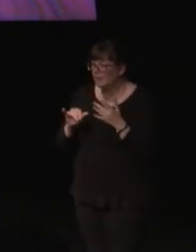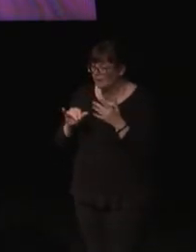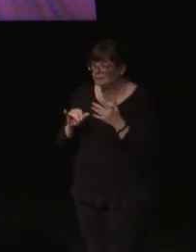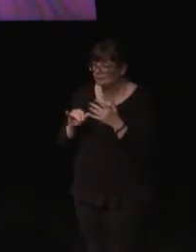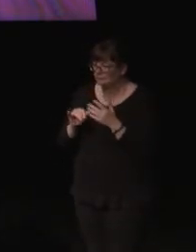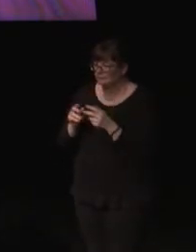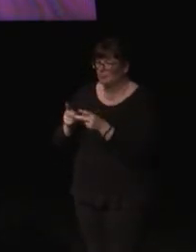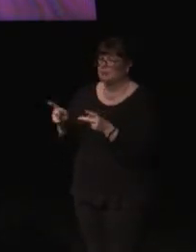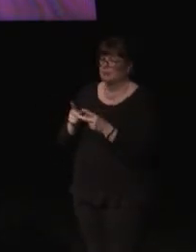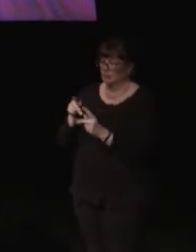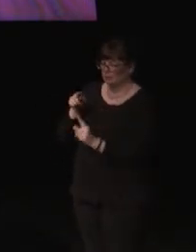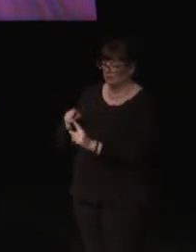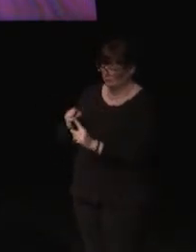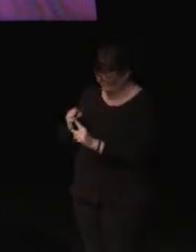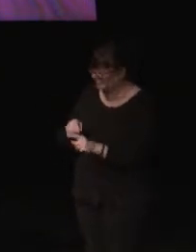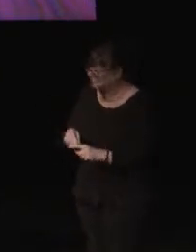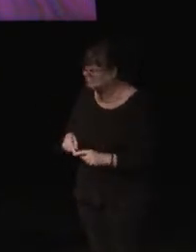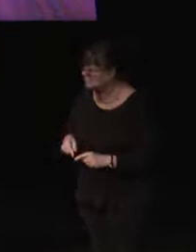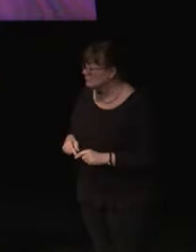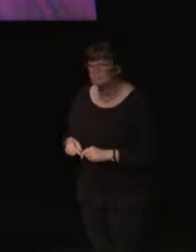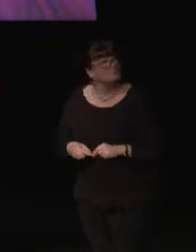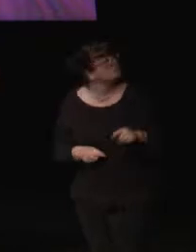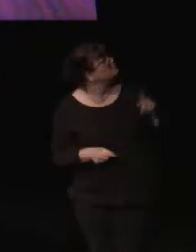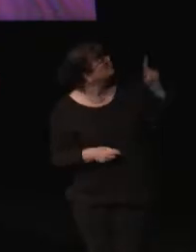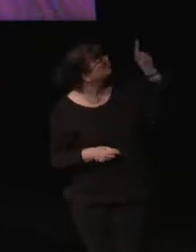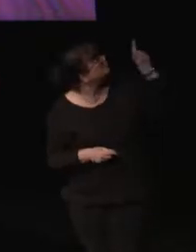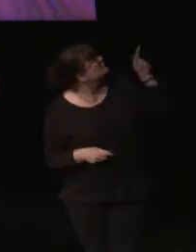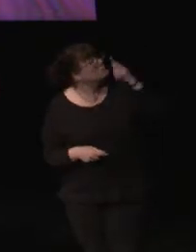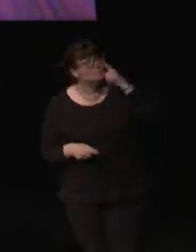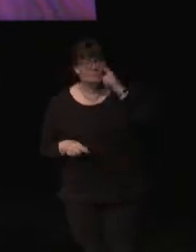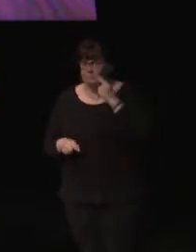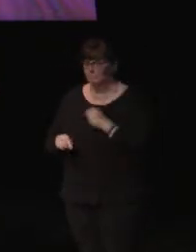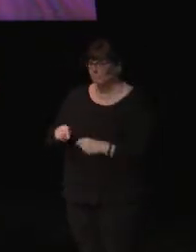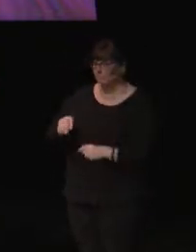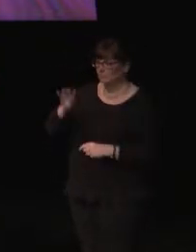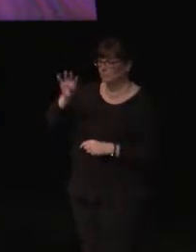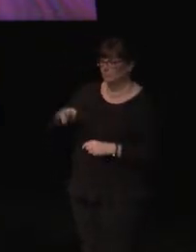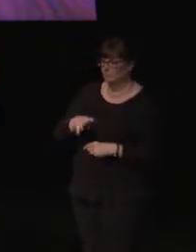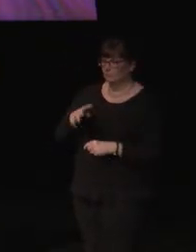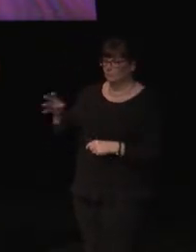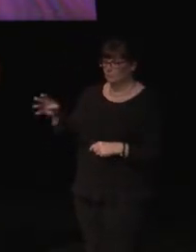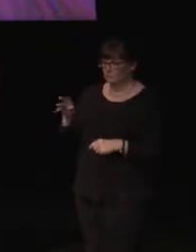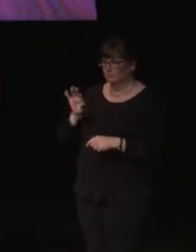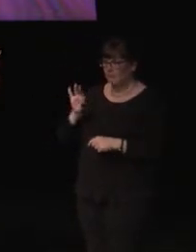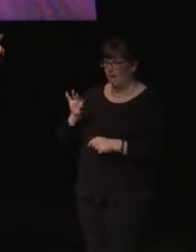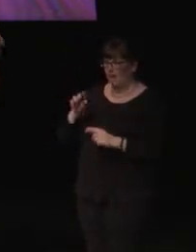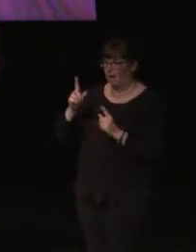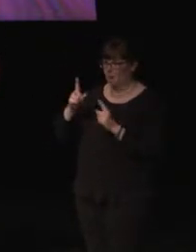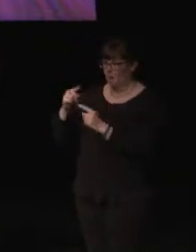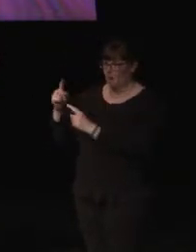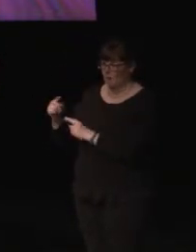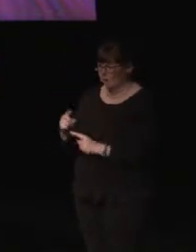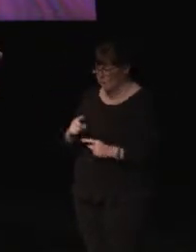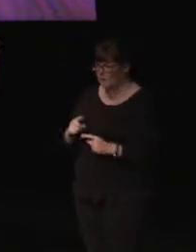We think a lot about this kind of nine quadrant display. Obviously, folks put in the eight quadrants on the side.